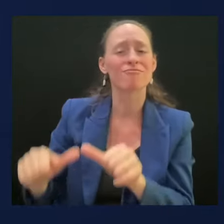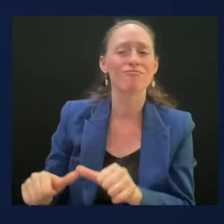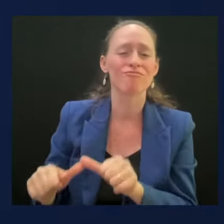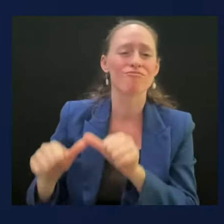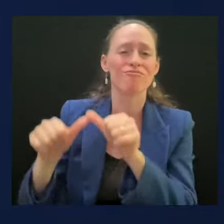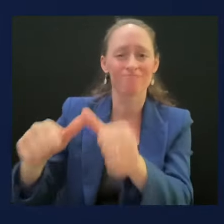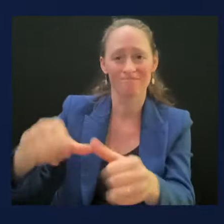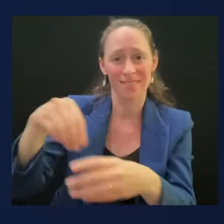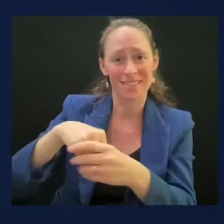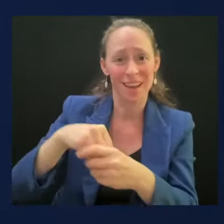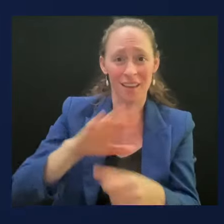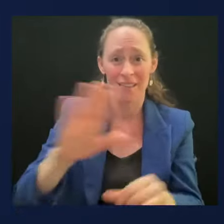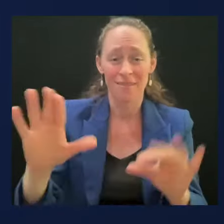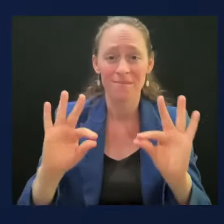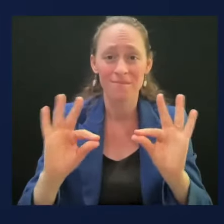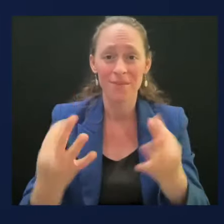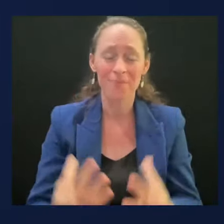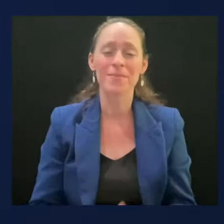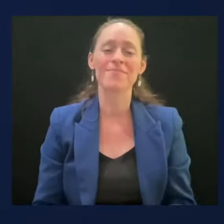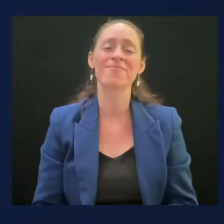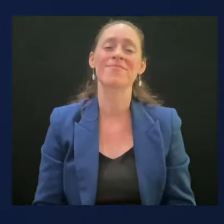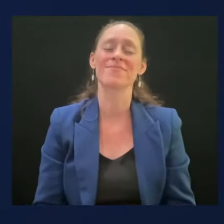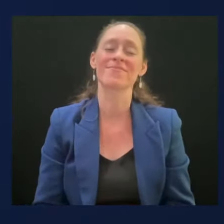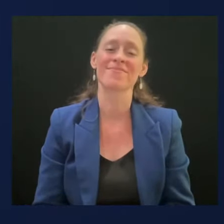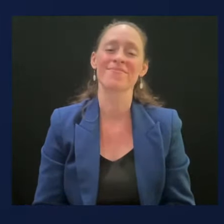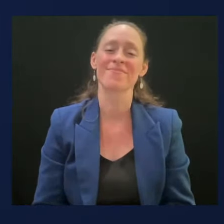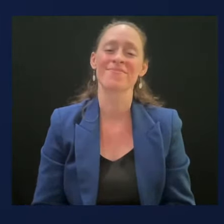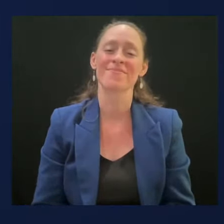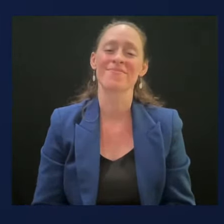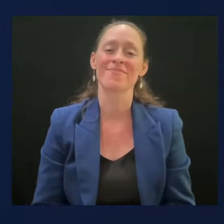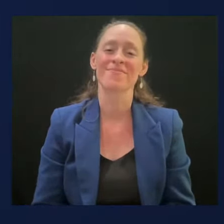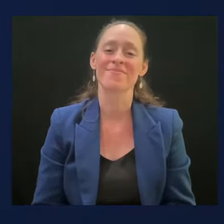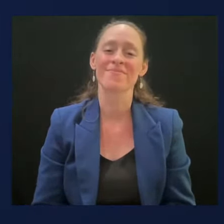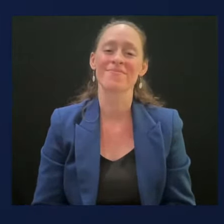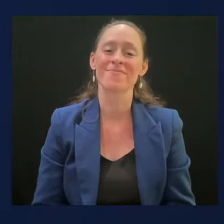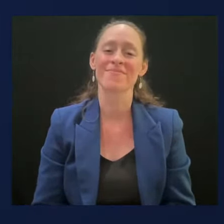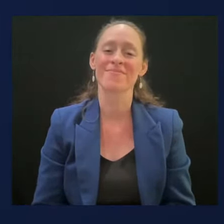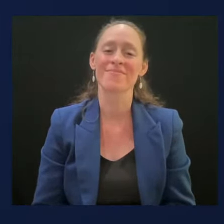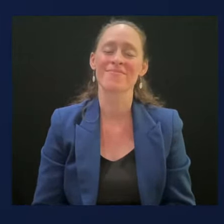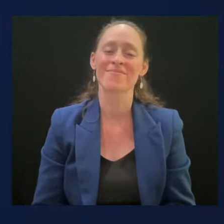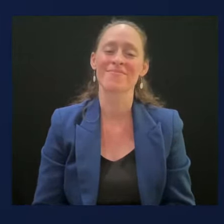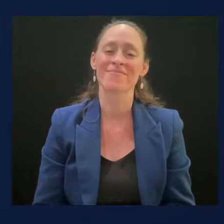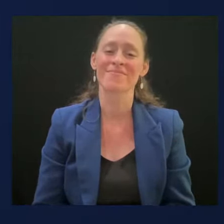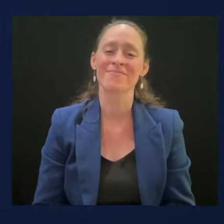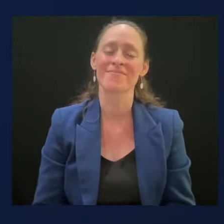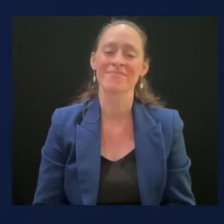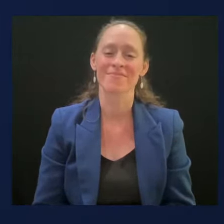But now it serves a more [unintelligible] purpose. It is the final resting place of our nation's bravest.